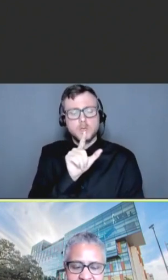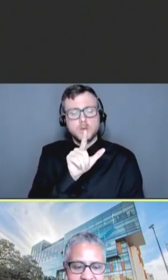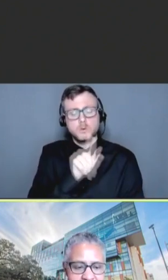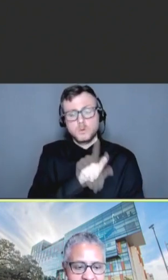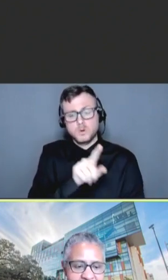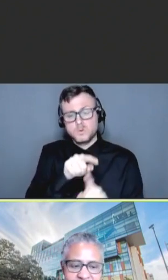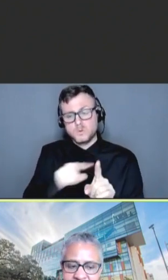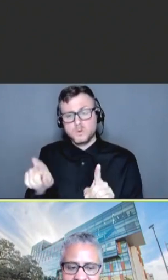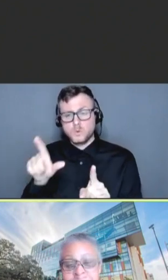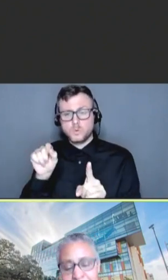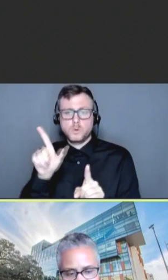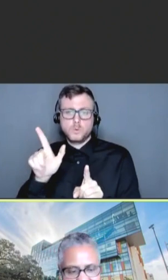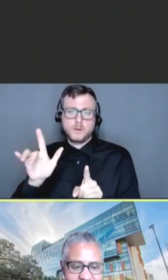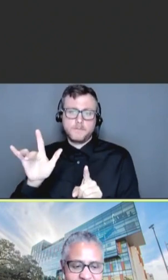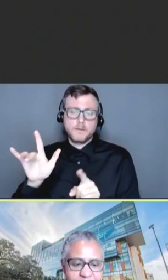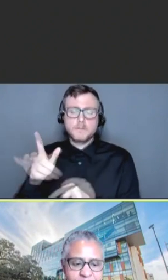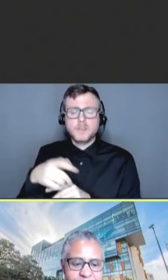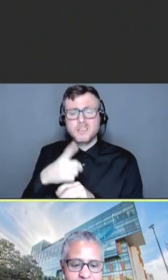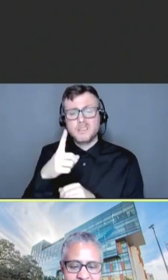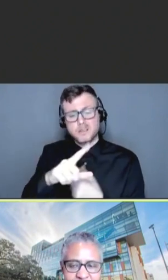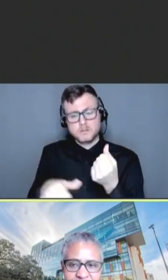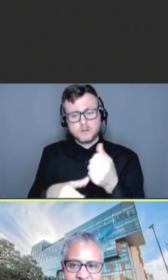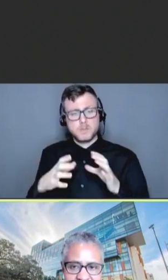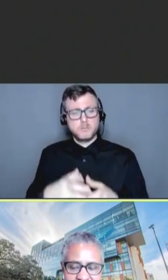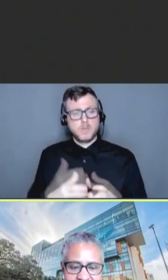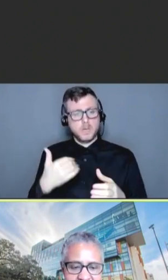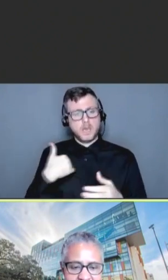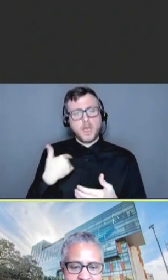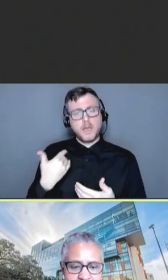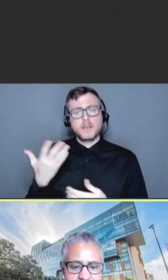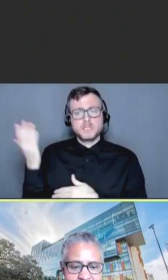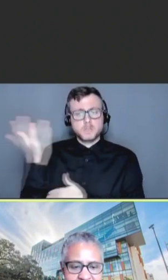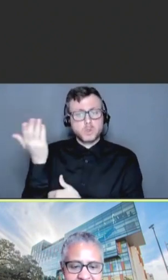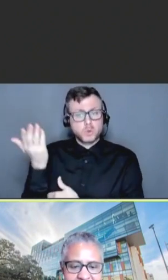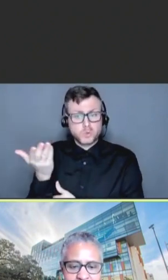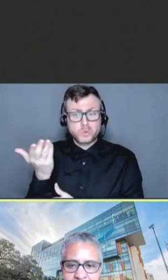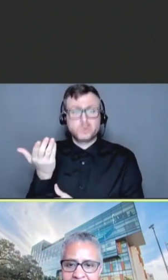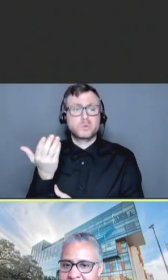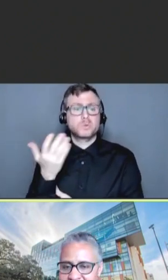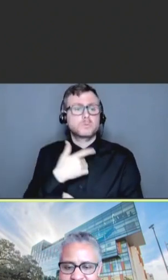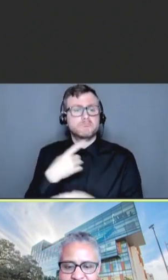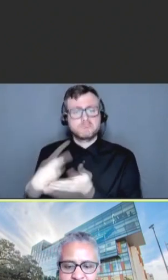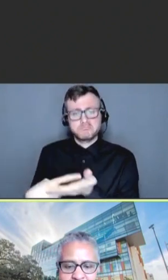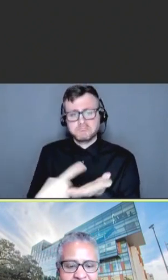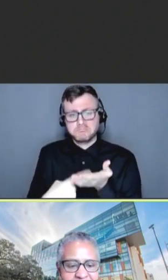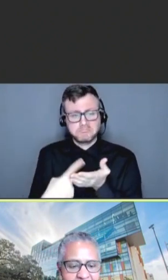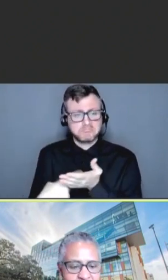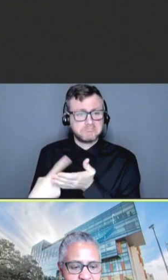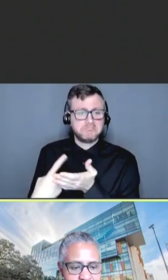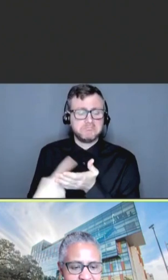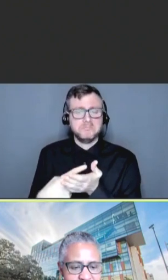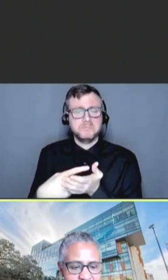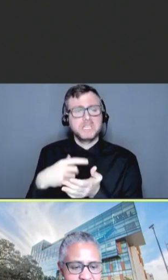Our committee has -- subcommittee has also hosted speakers discussing pathogens for medical countermeasures.